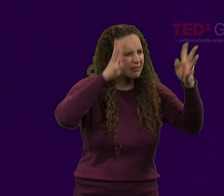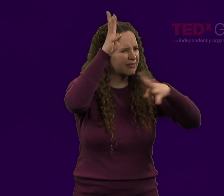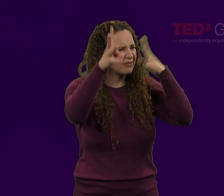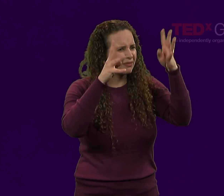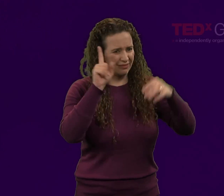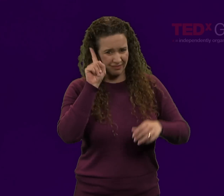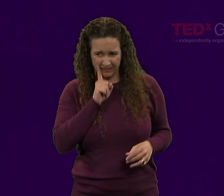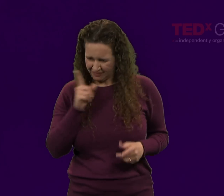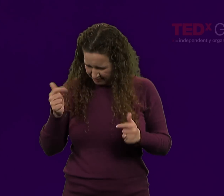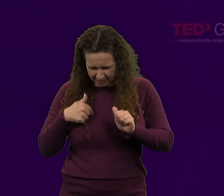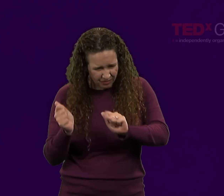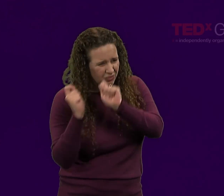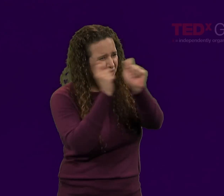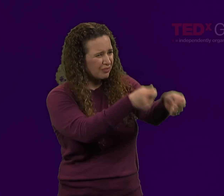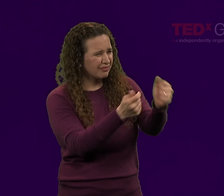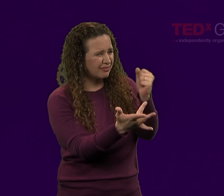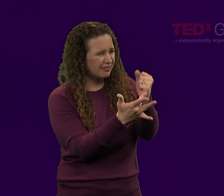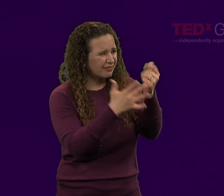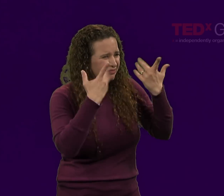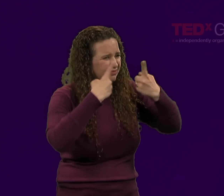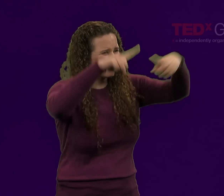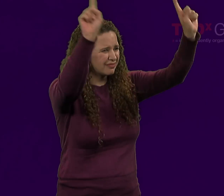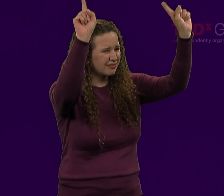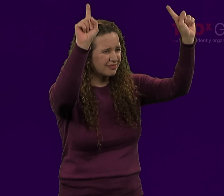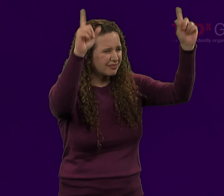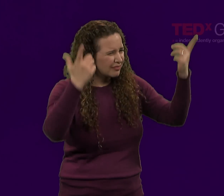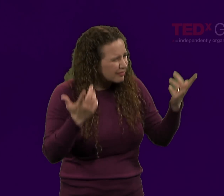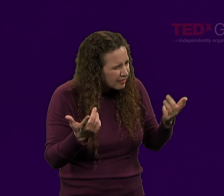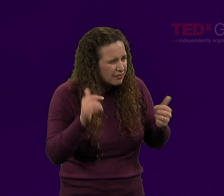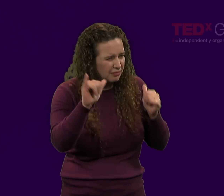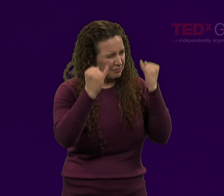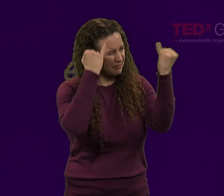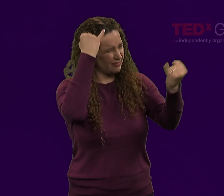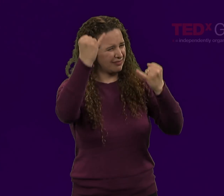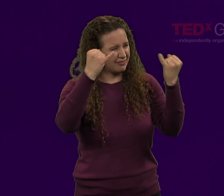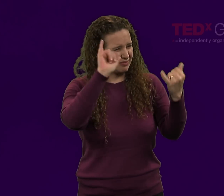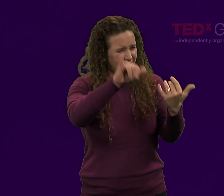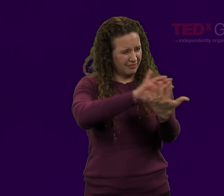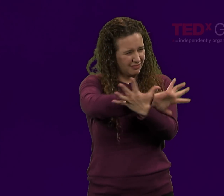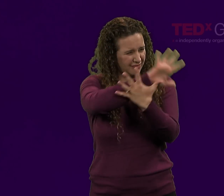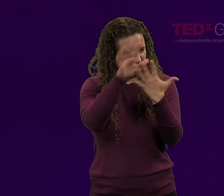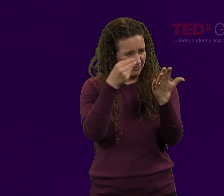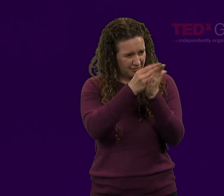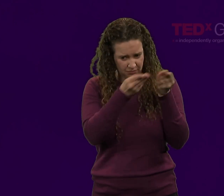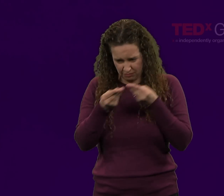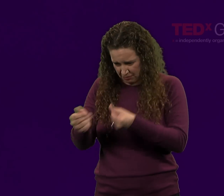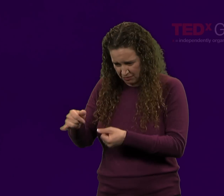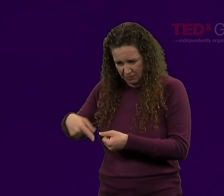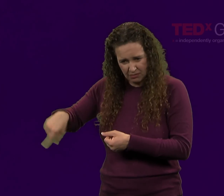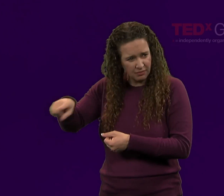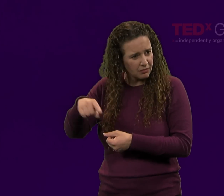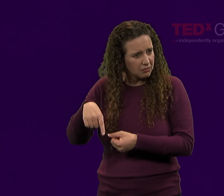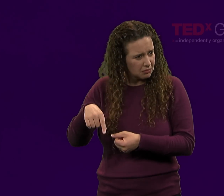better understand how people navigate the world around them. All the money that have been spent in certain ways of understanding research